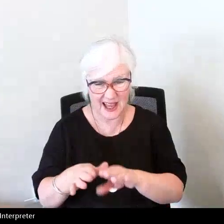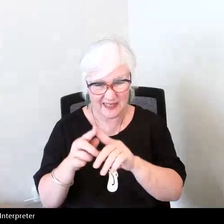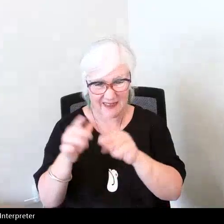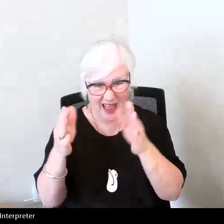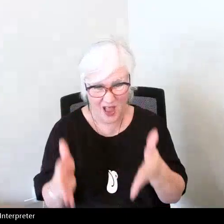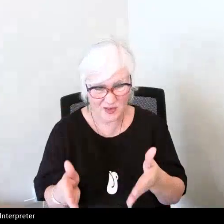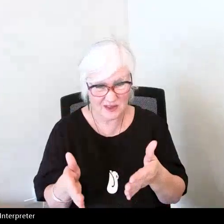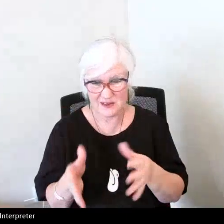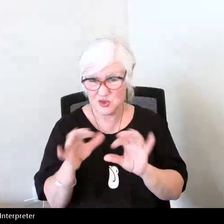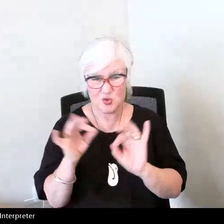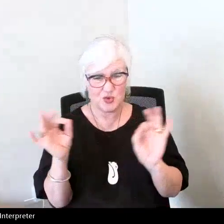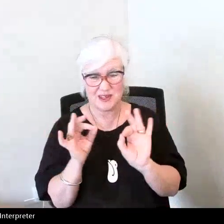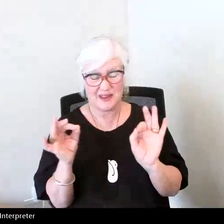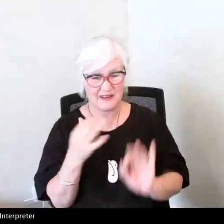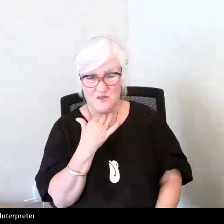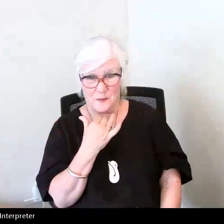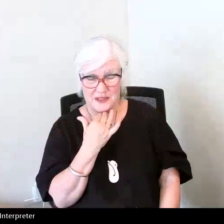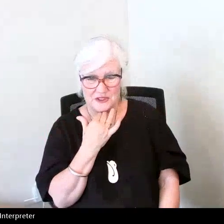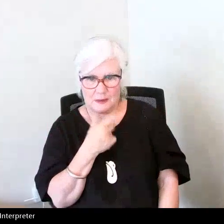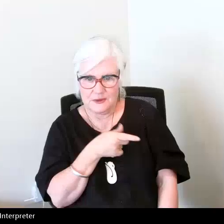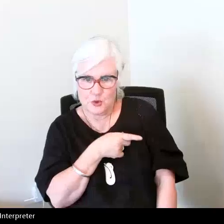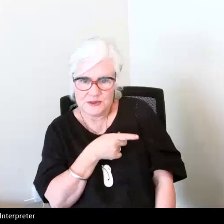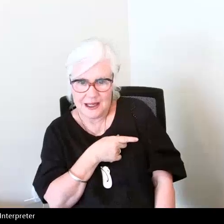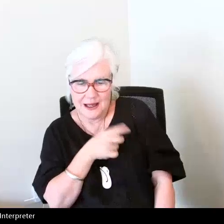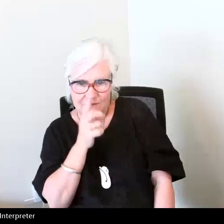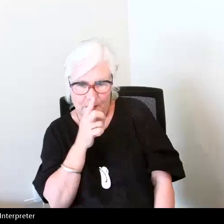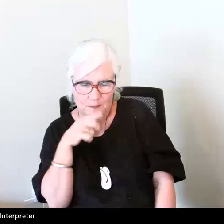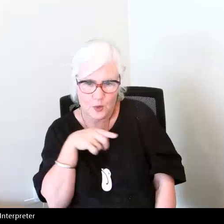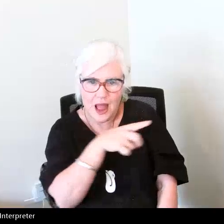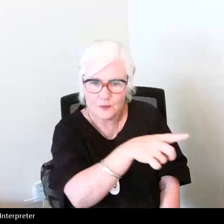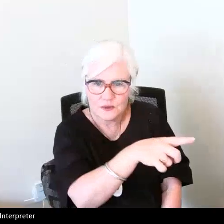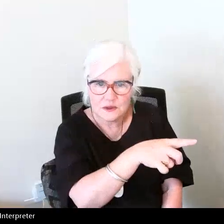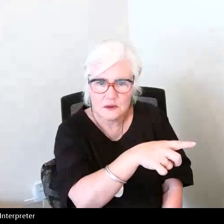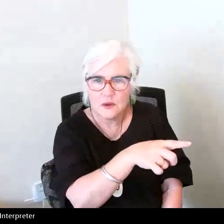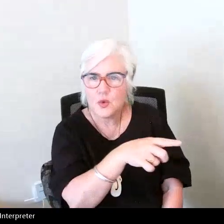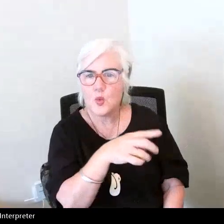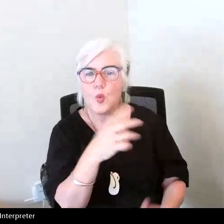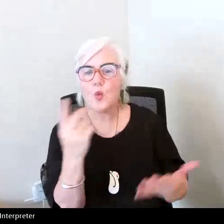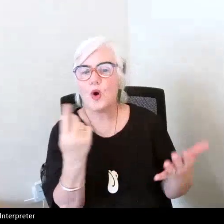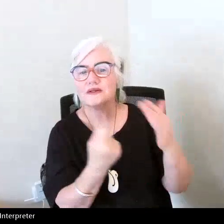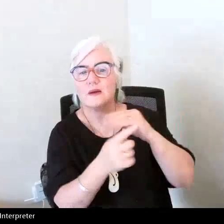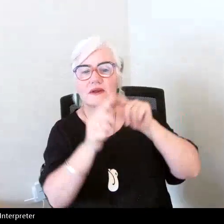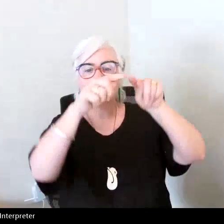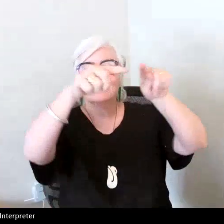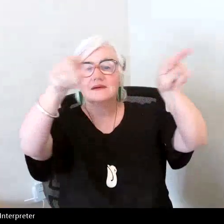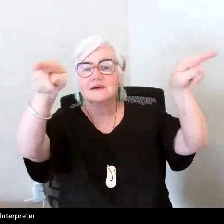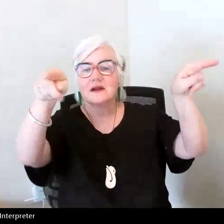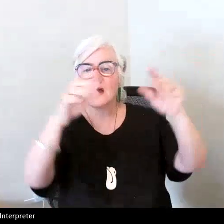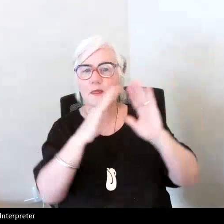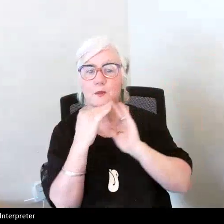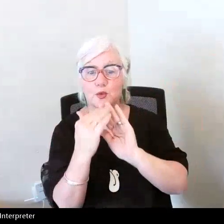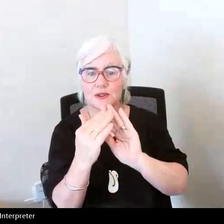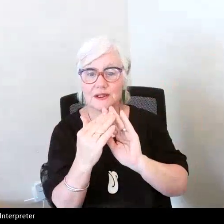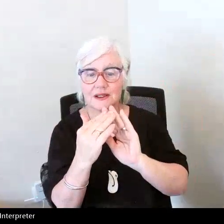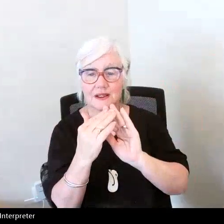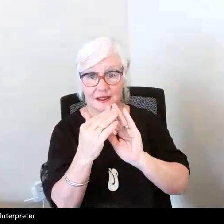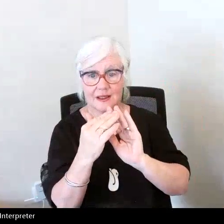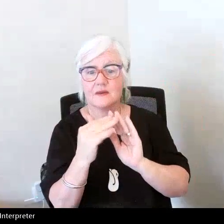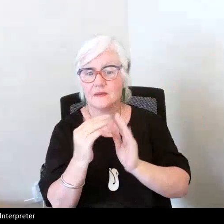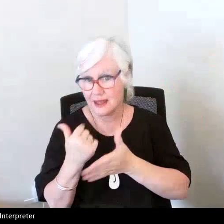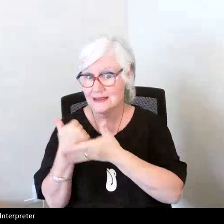nothing, which is a bit scary for some people, what is our community we can support you with,